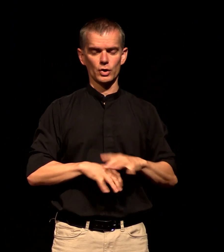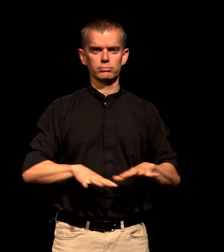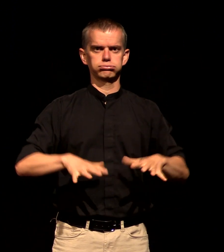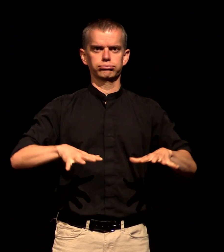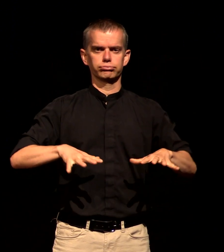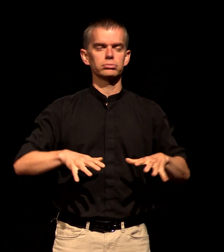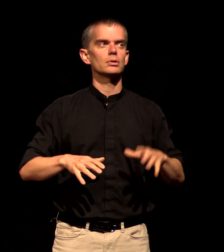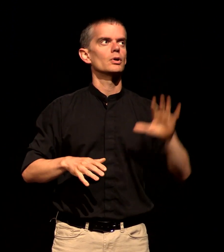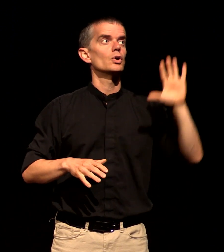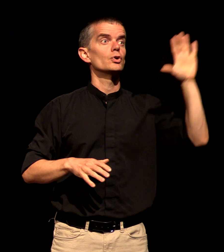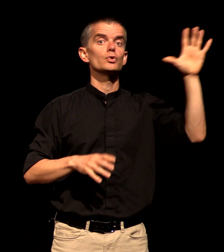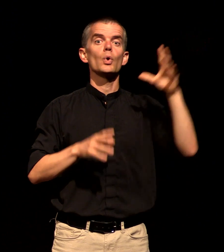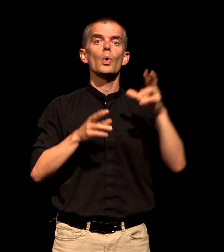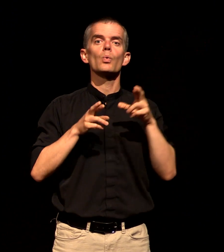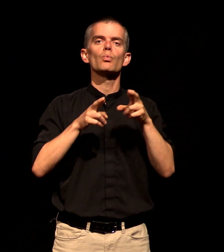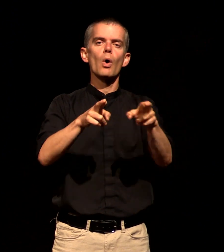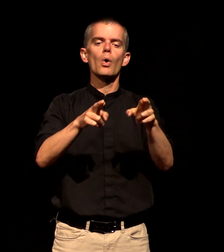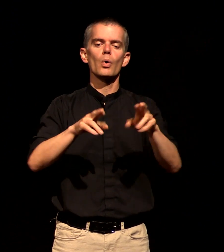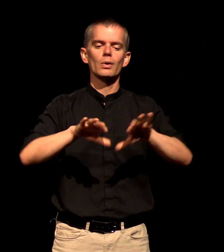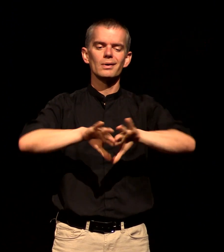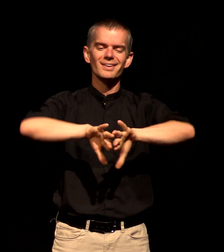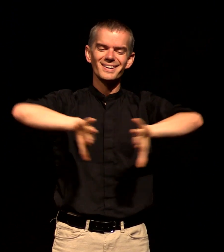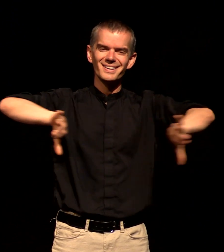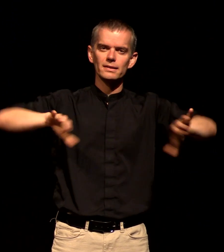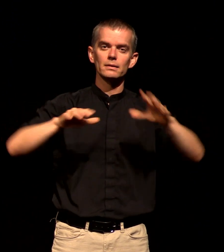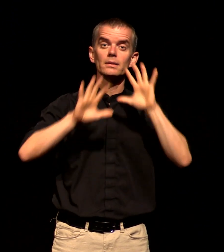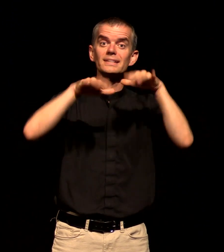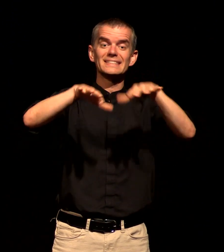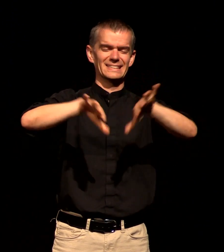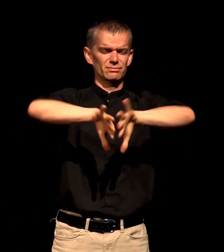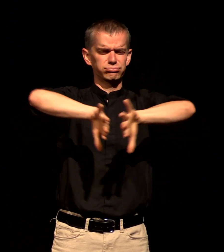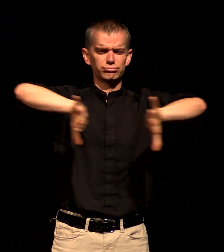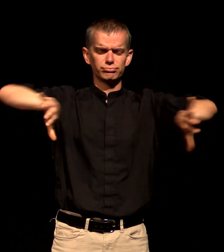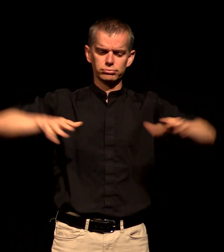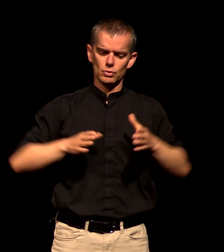the world, the earth trembled and shook your road led down